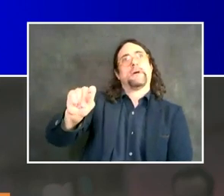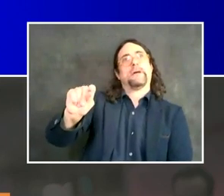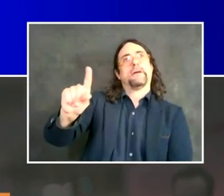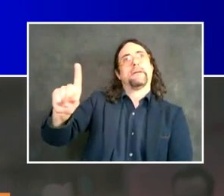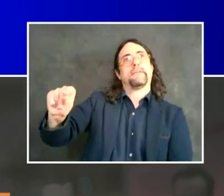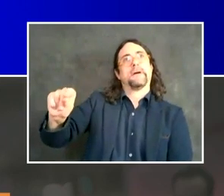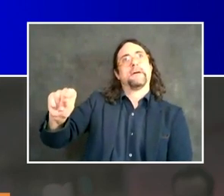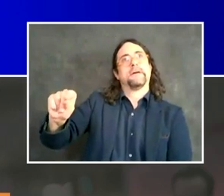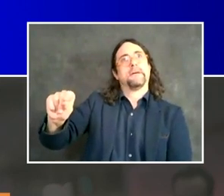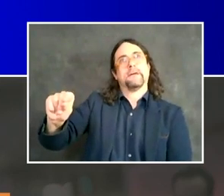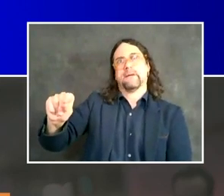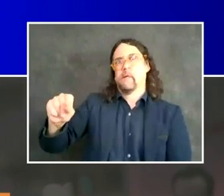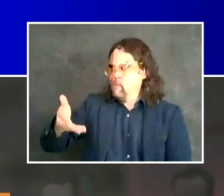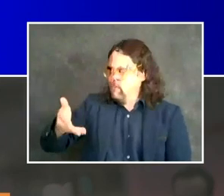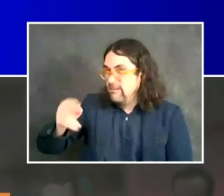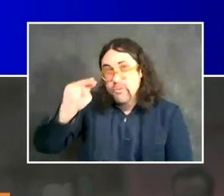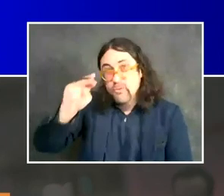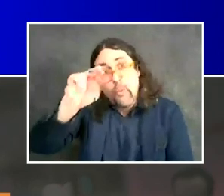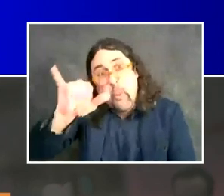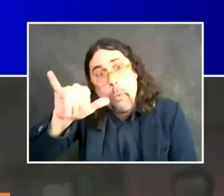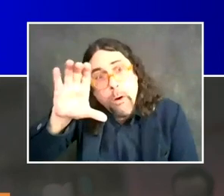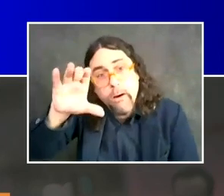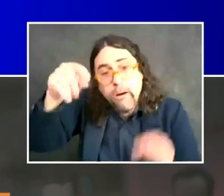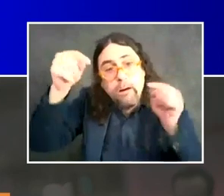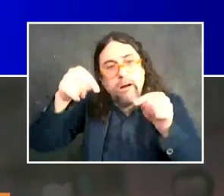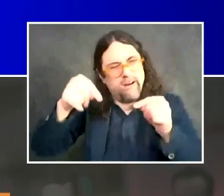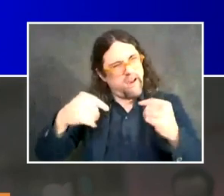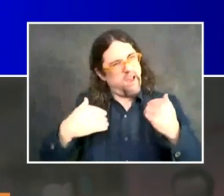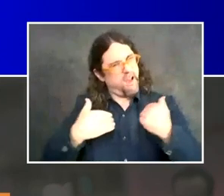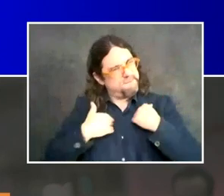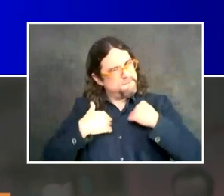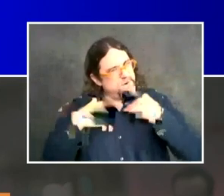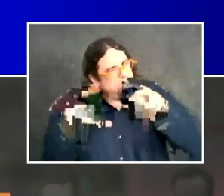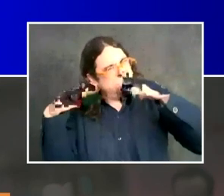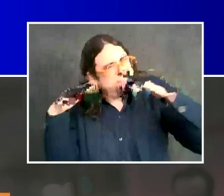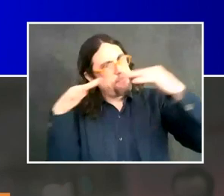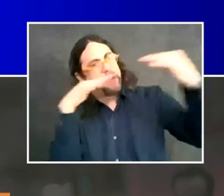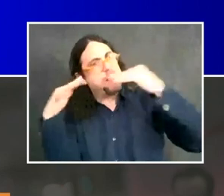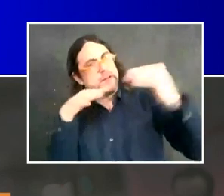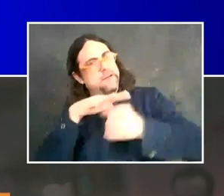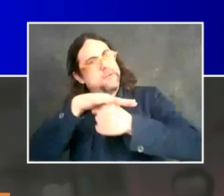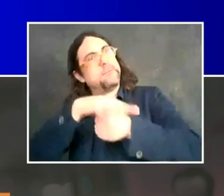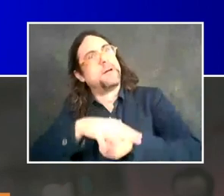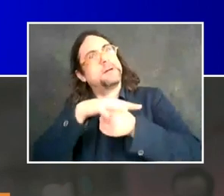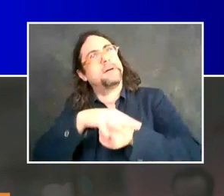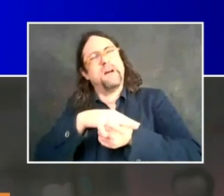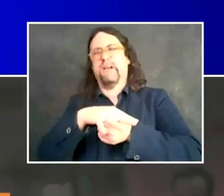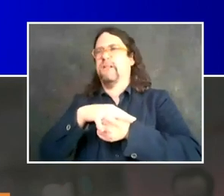THE HELP OF OUR MILITARY TO MAKE SENSE OF THE SITUATION.